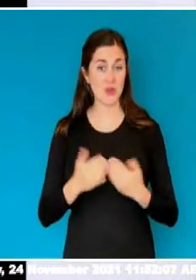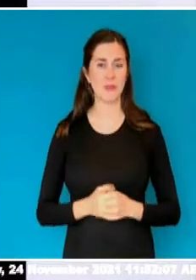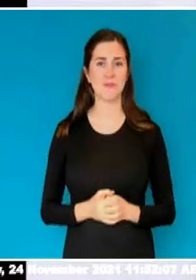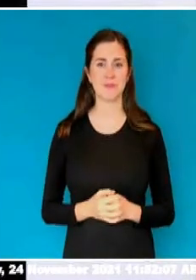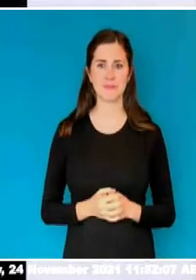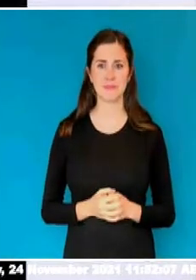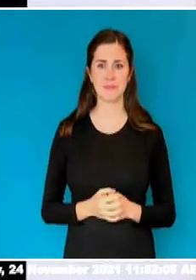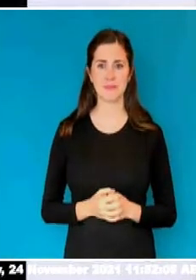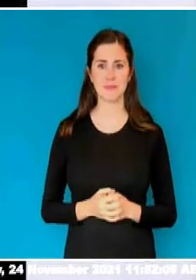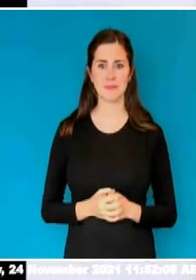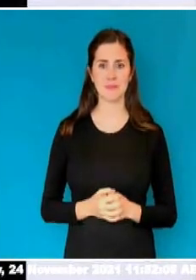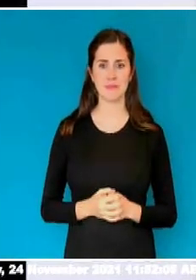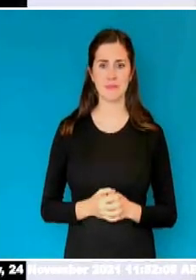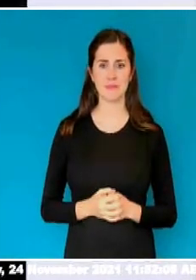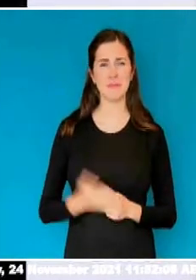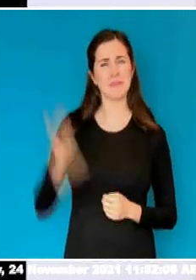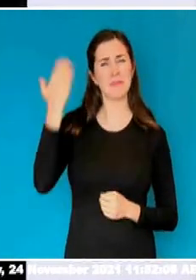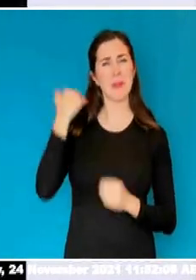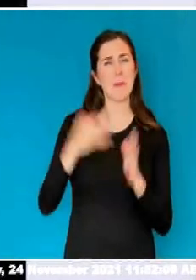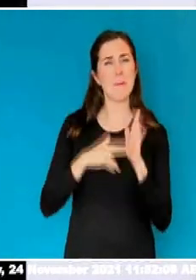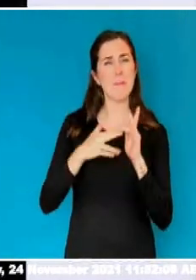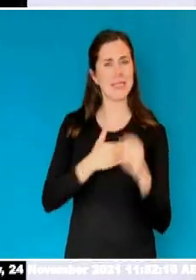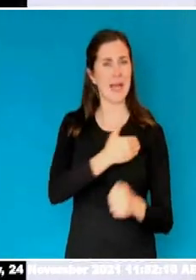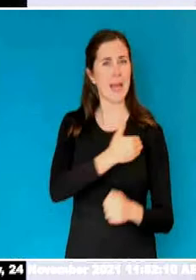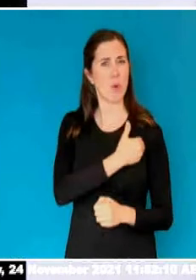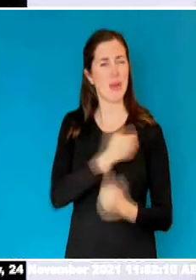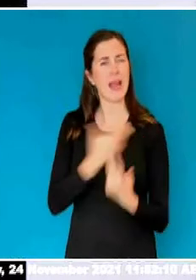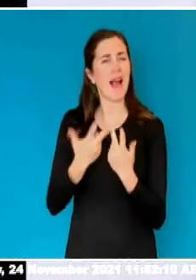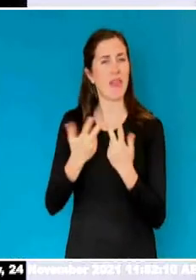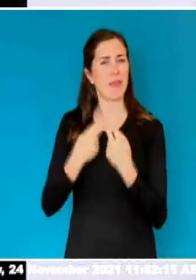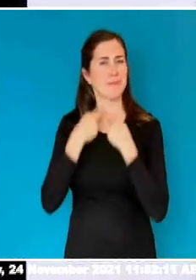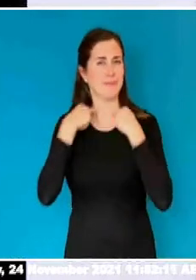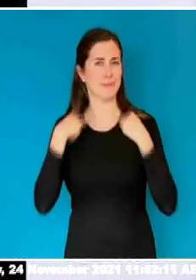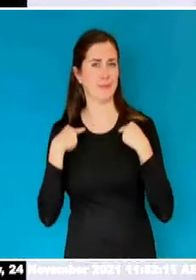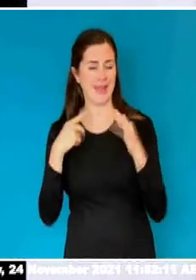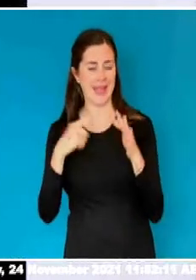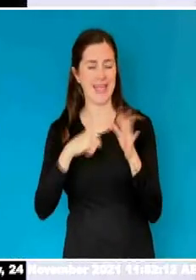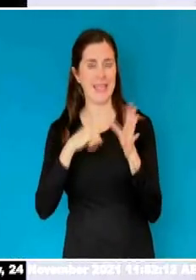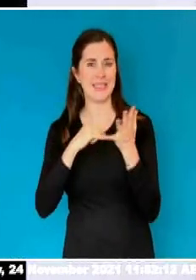In her opening on Monday morning, Ms Eastman noted that the percentage of people with